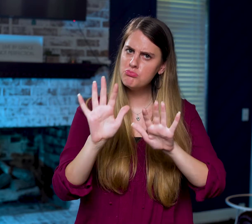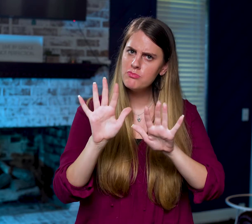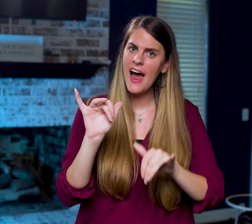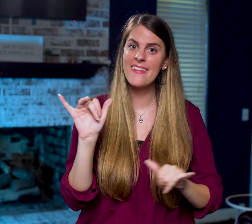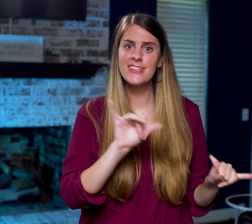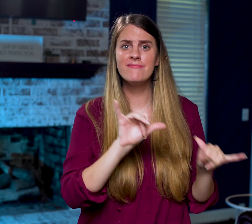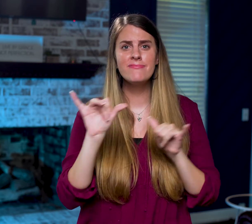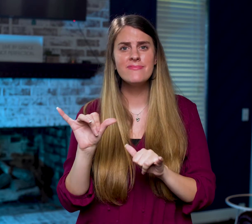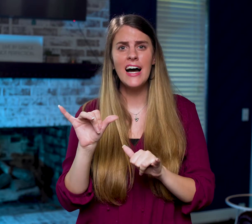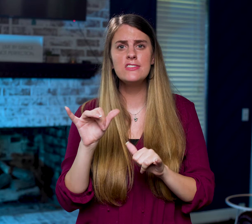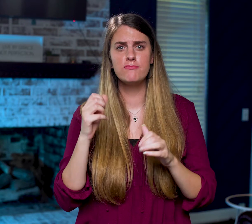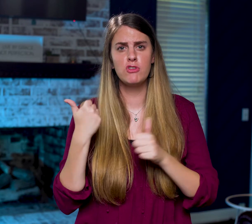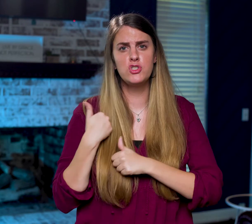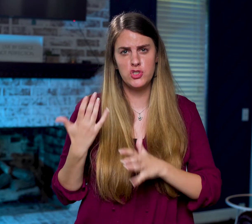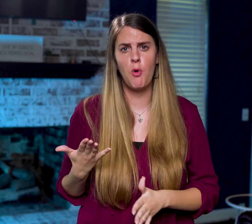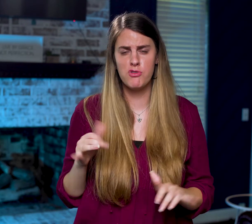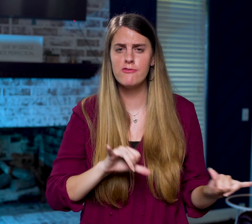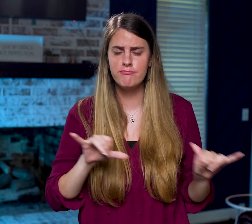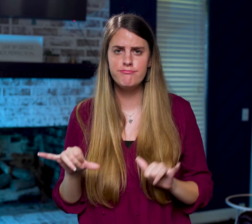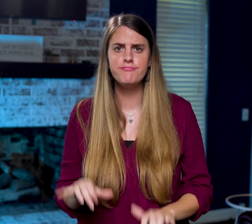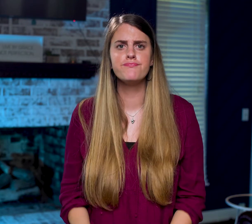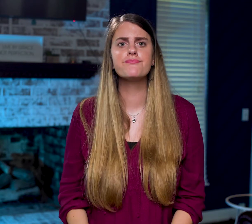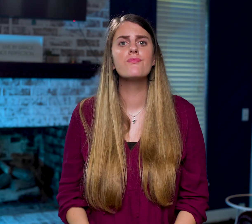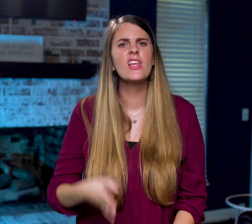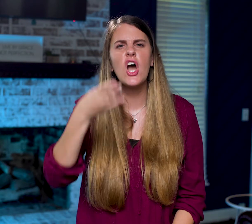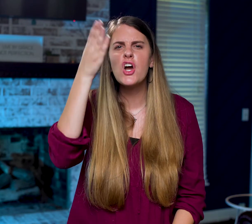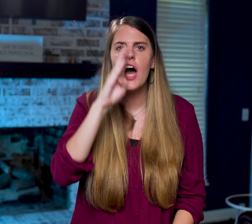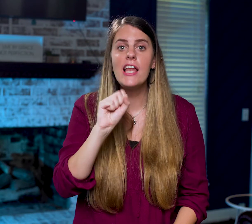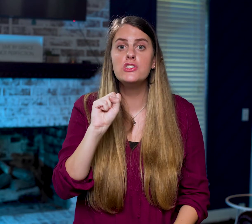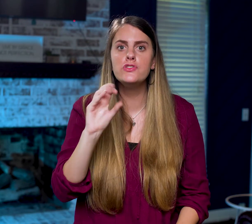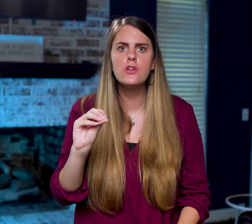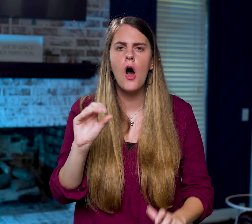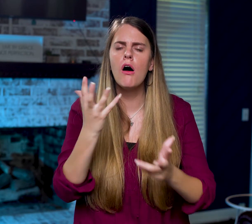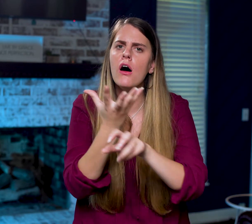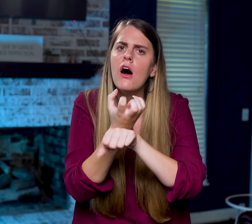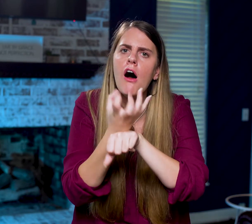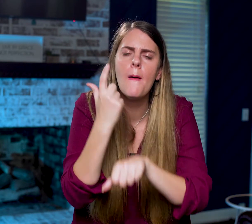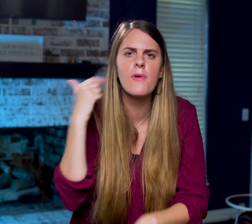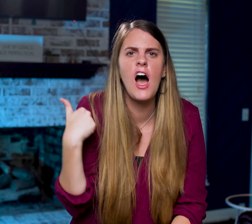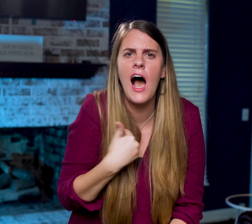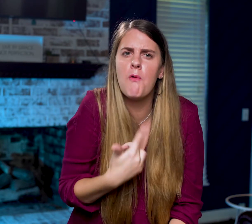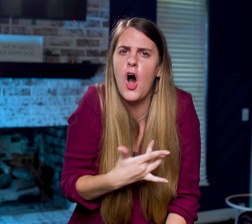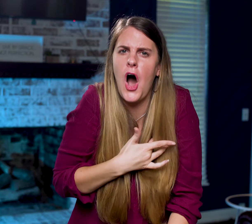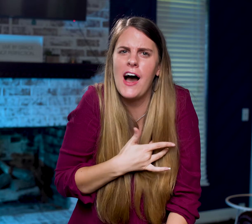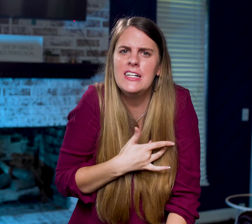like the soldiers did? God is so vigilant for our hearts,